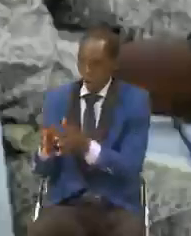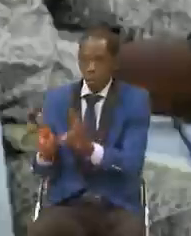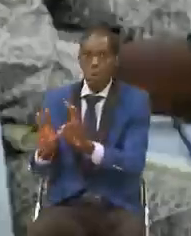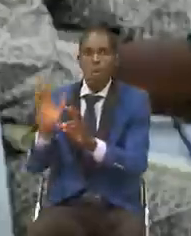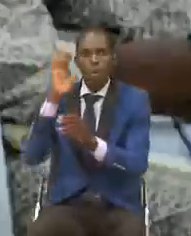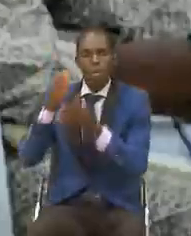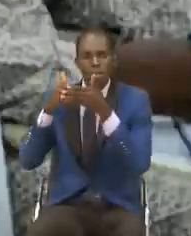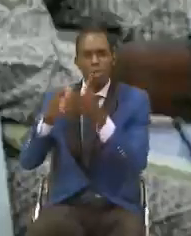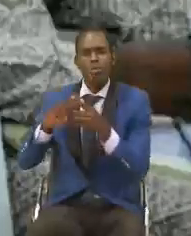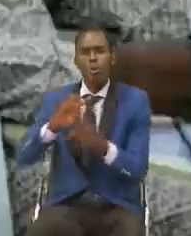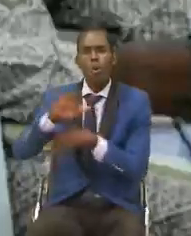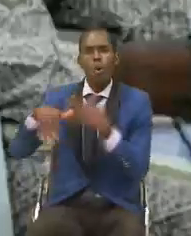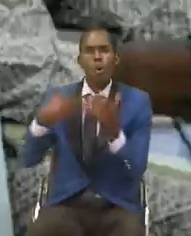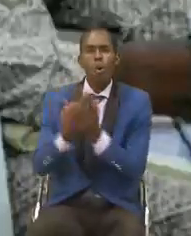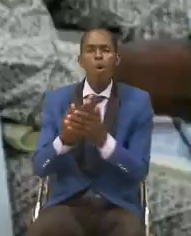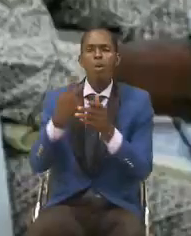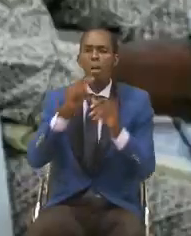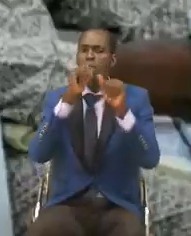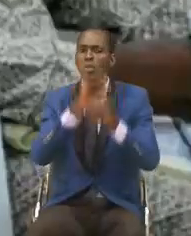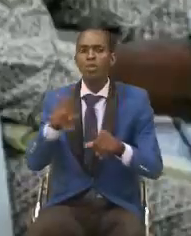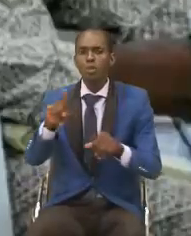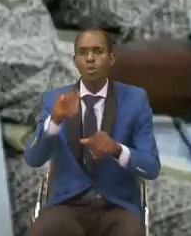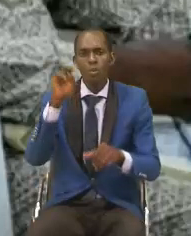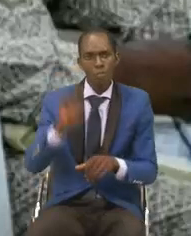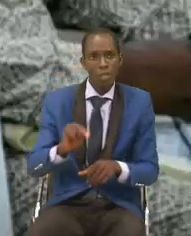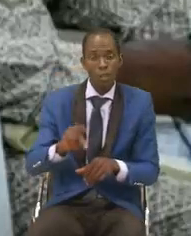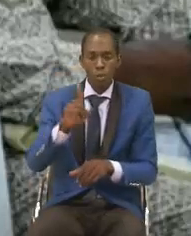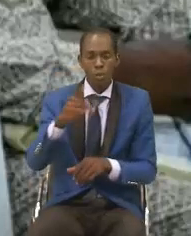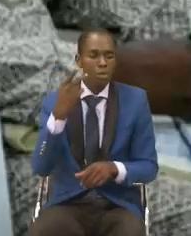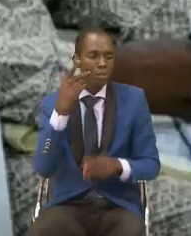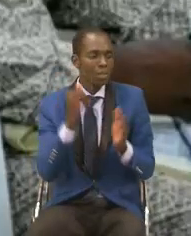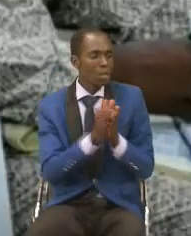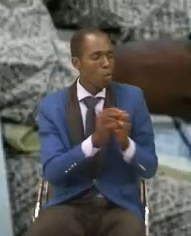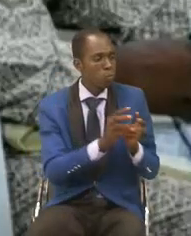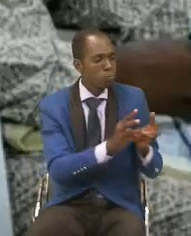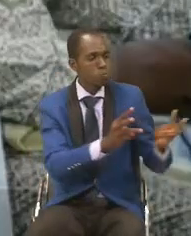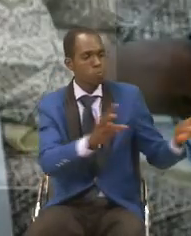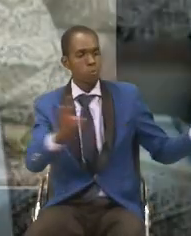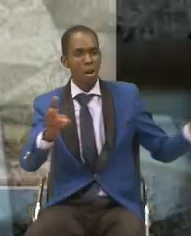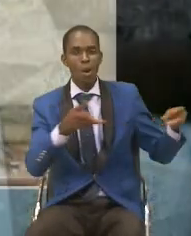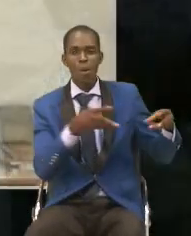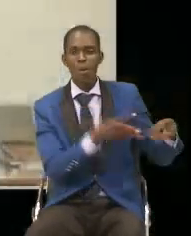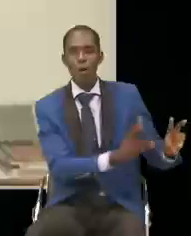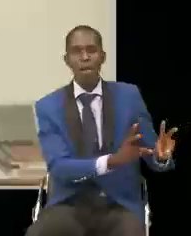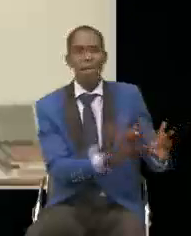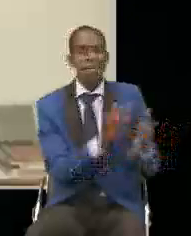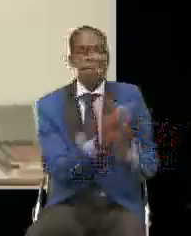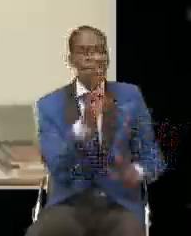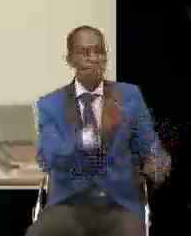narrow way that will lead to all the blessings you are asking for you will see the broad way